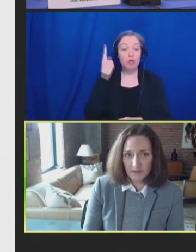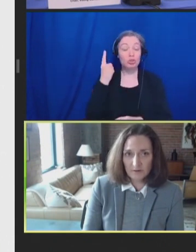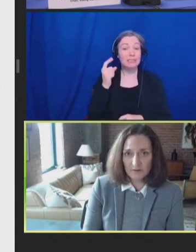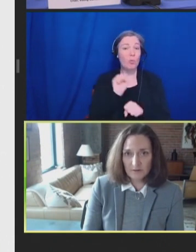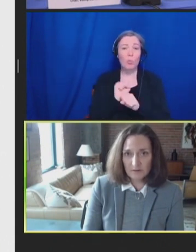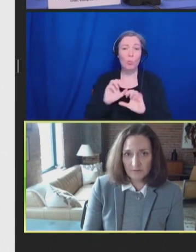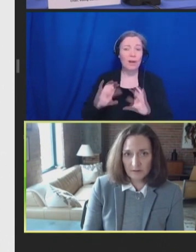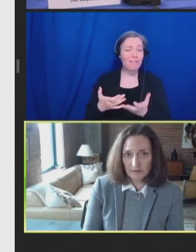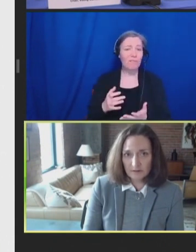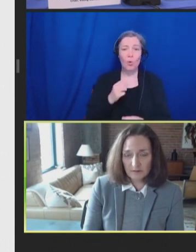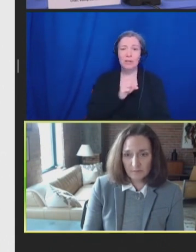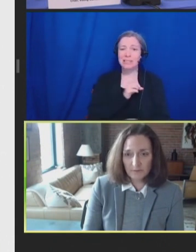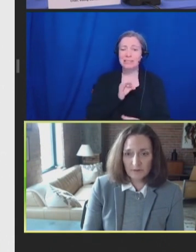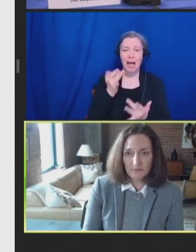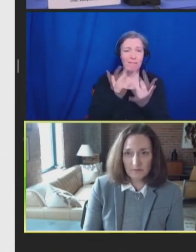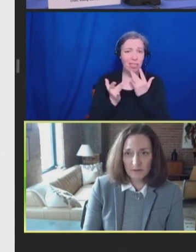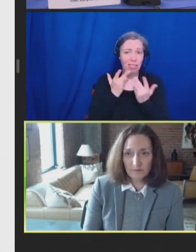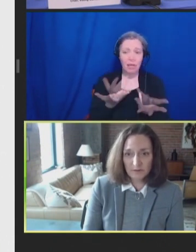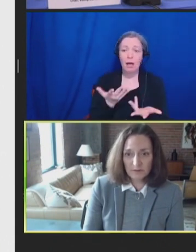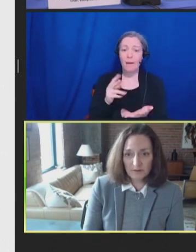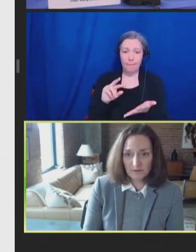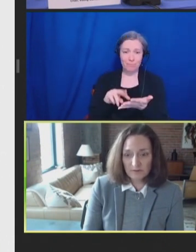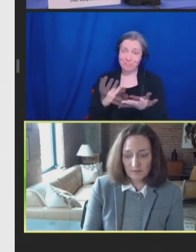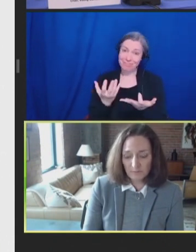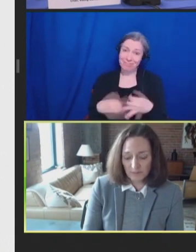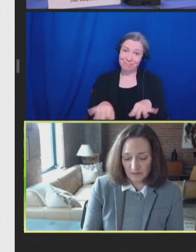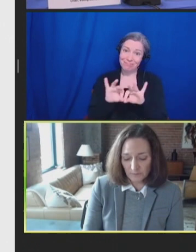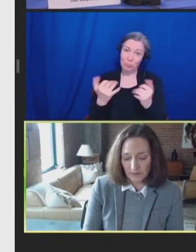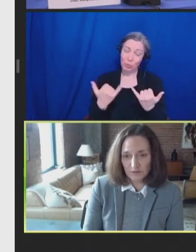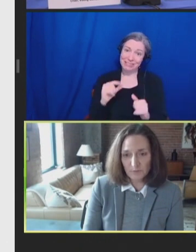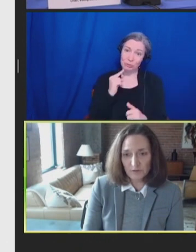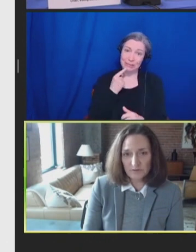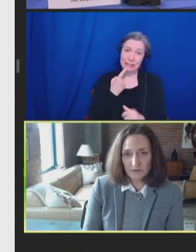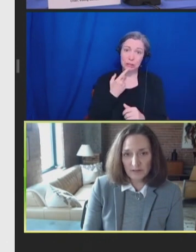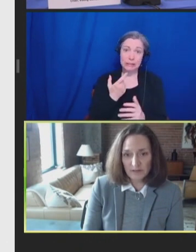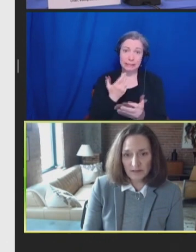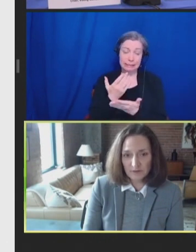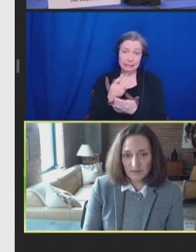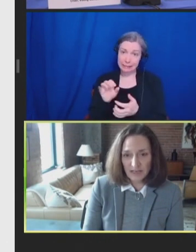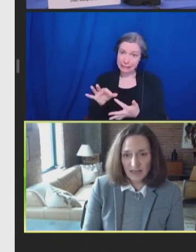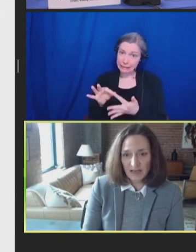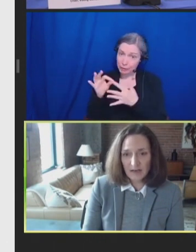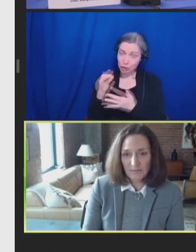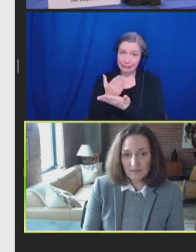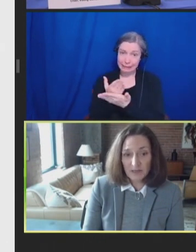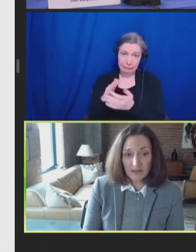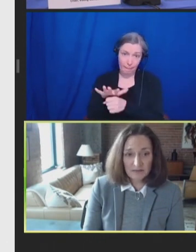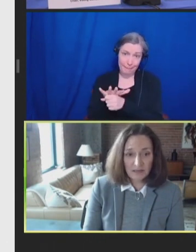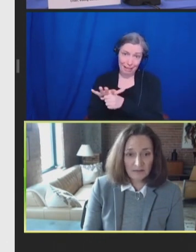that are significant in particular in some regions more severely than others. This may